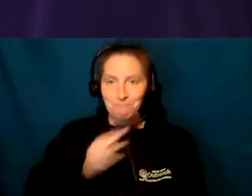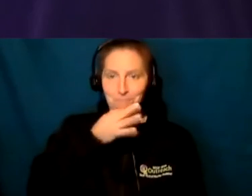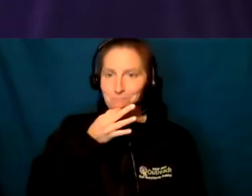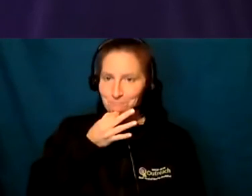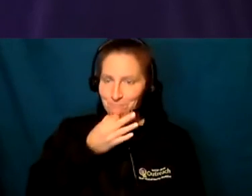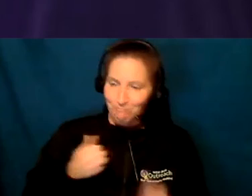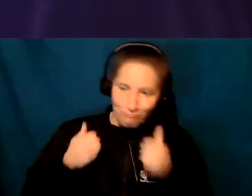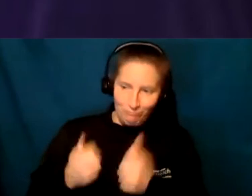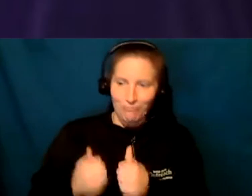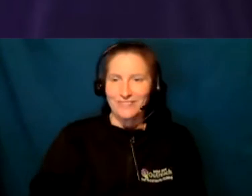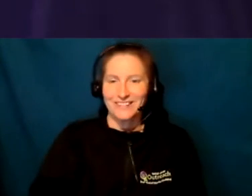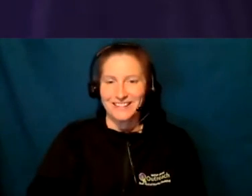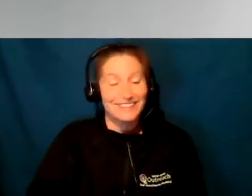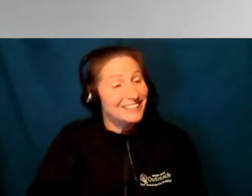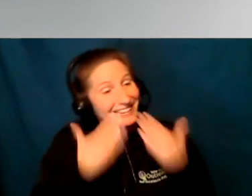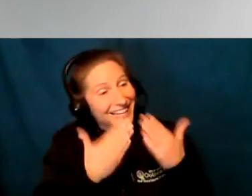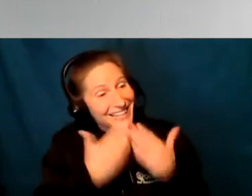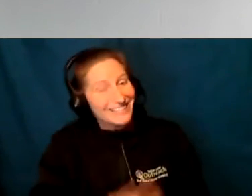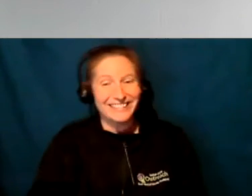Johnna: Thank you for having me!